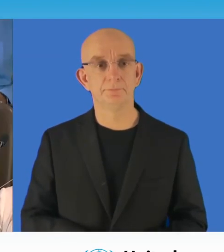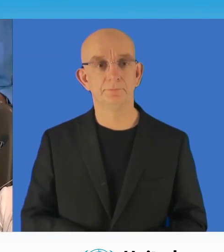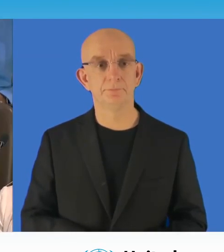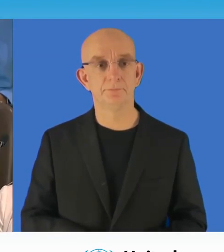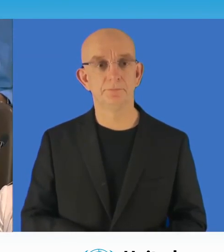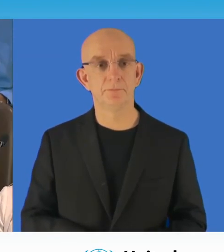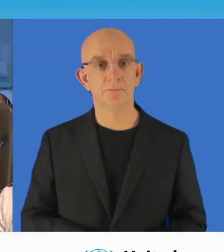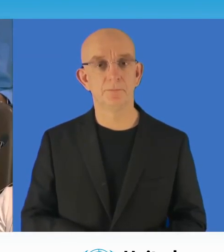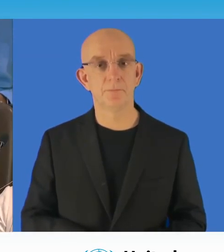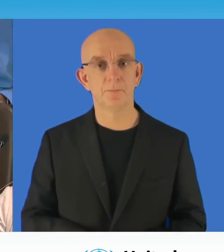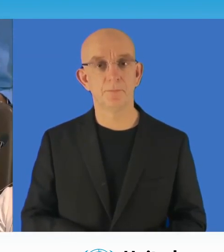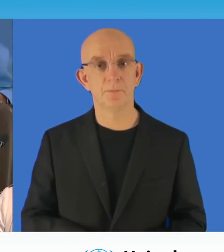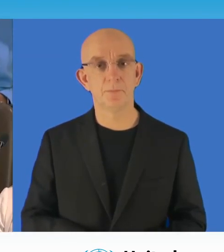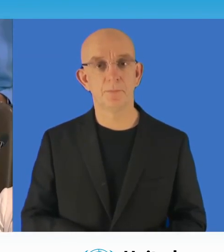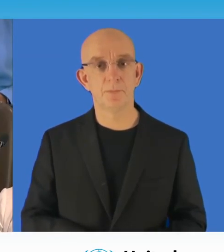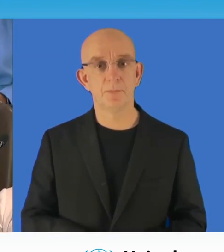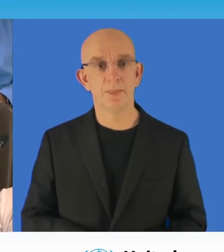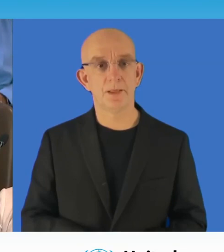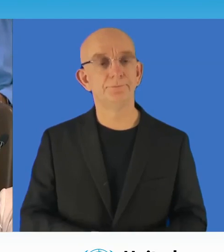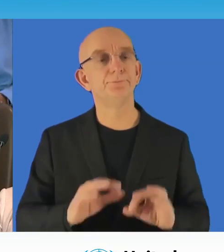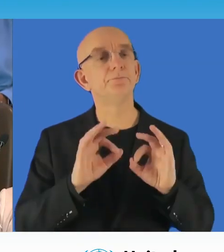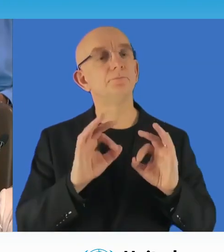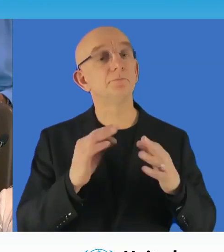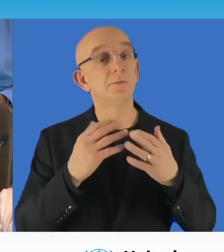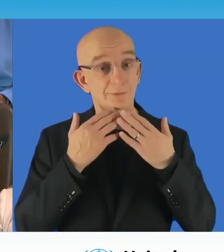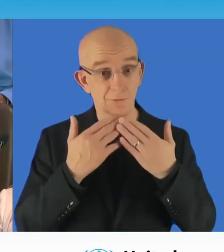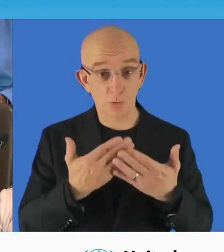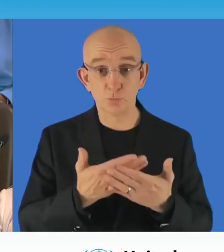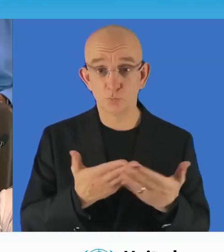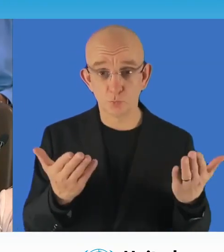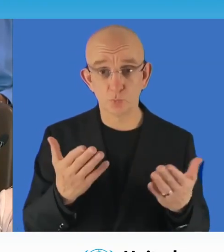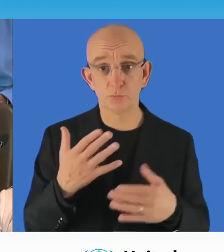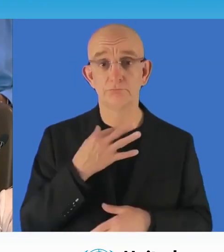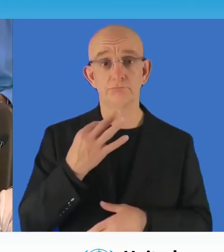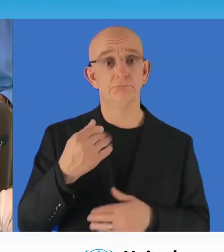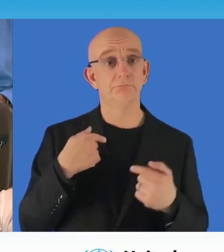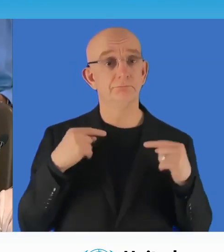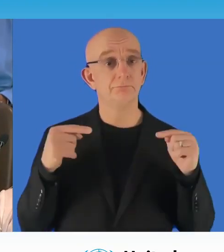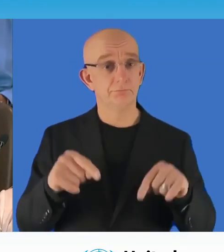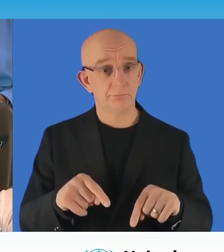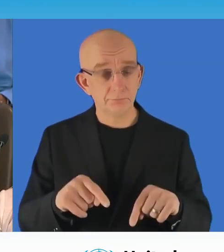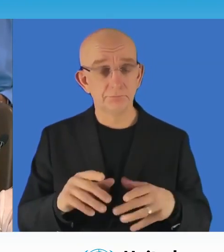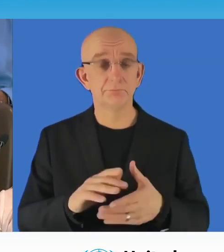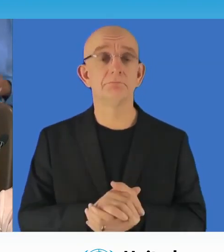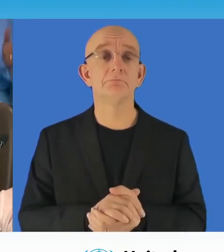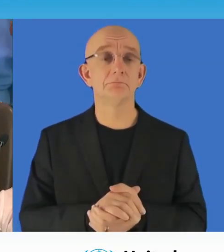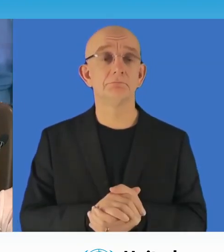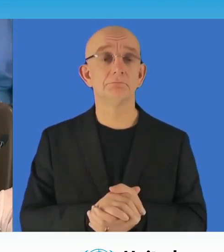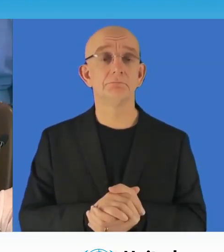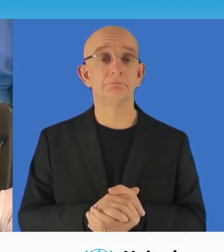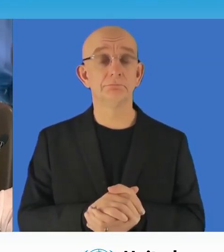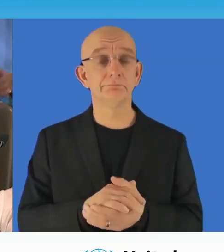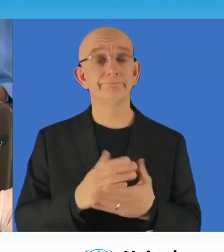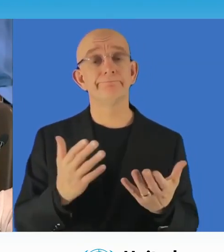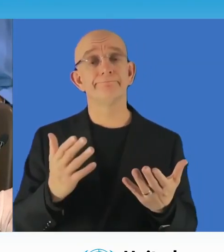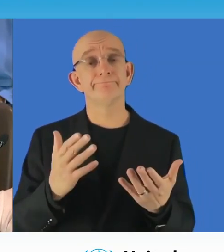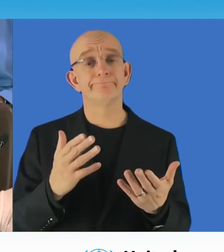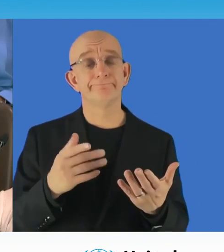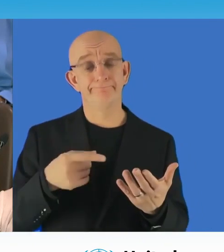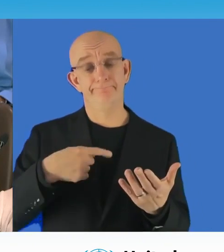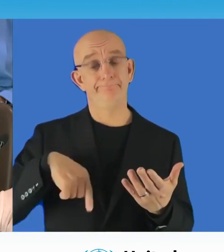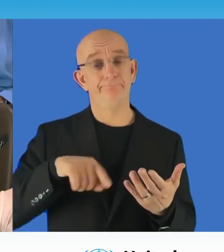T AB this as well good afternoon concerning we allow ourselves to deliver an effective